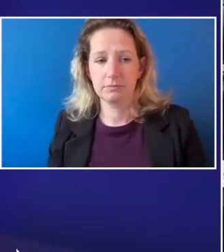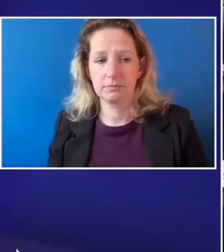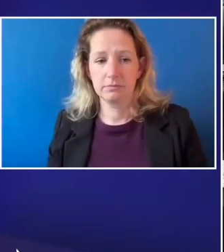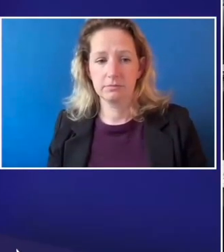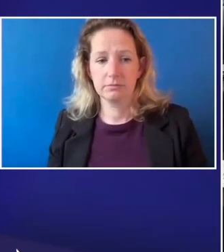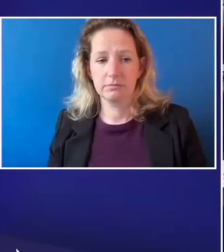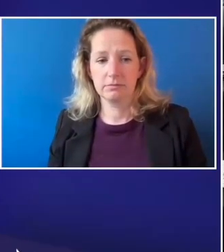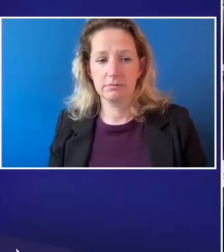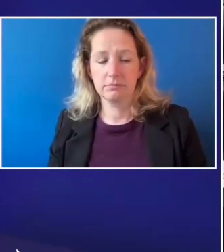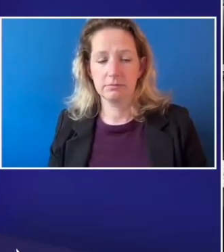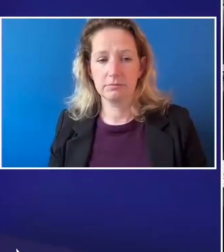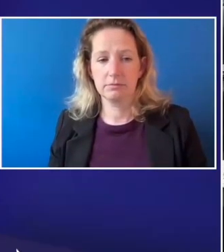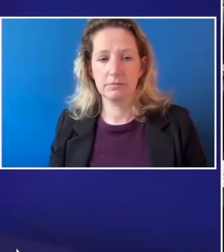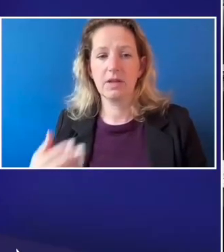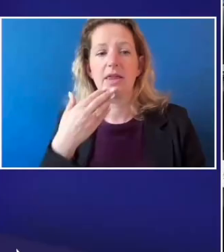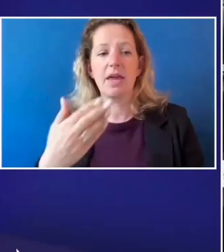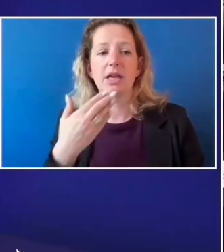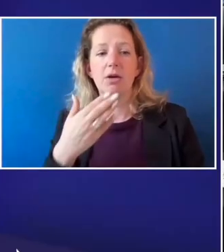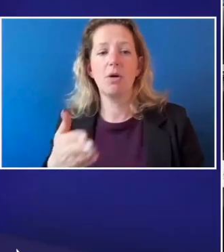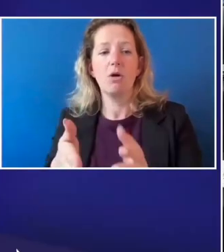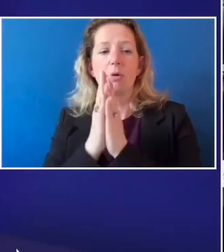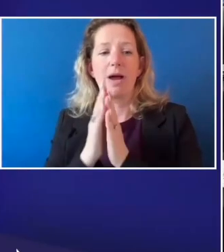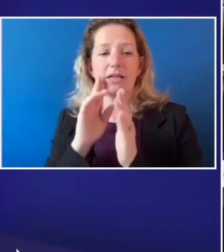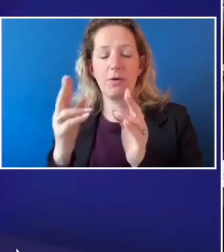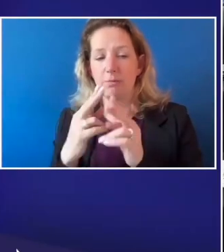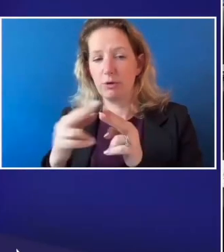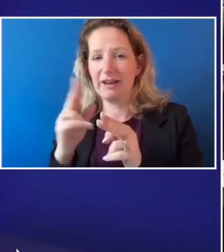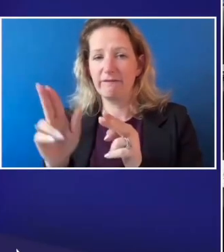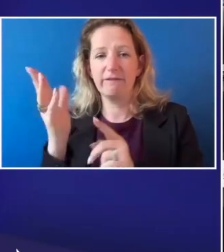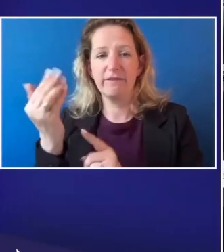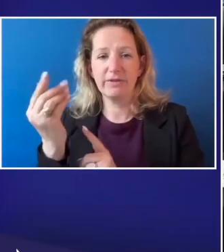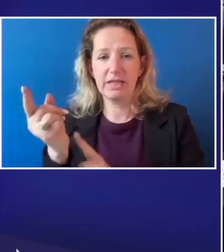Thank you. We had a request just for a very brief 15 minute caucus